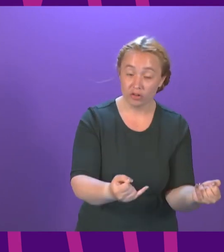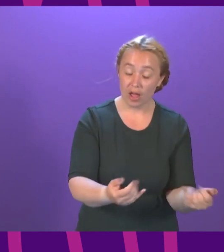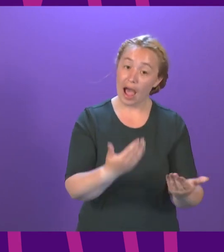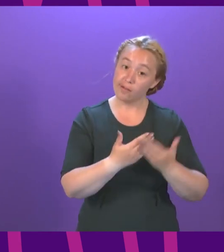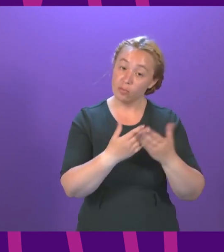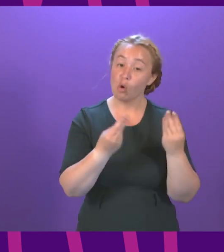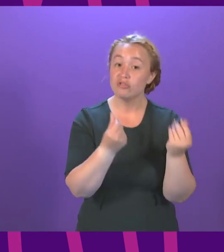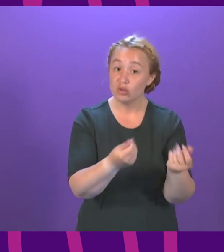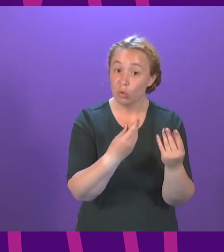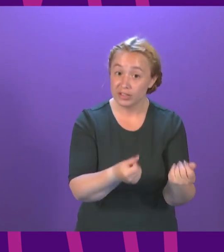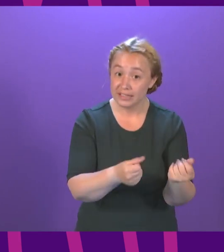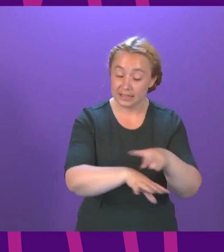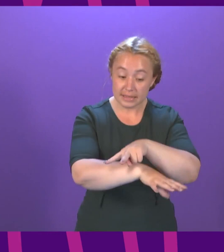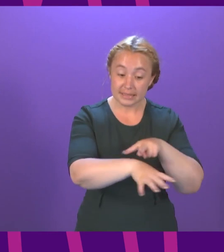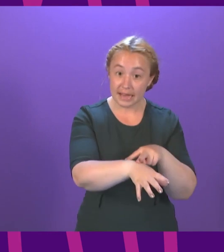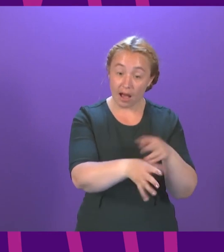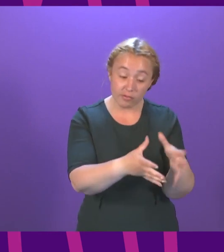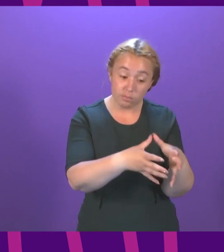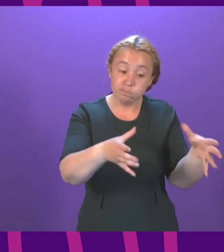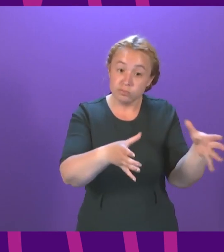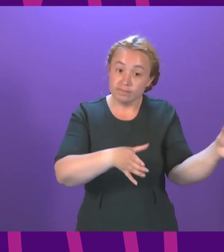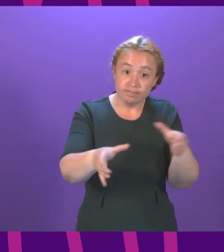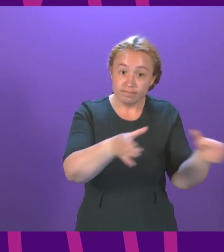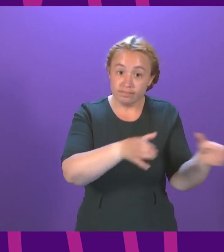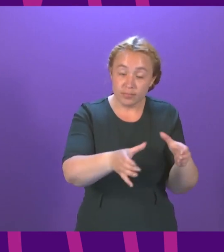are being employed to support the test and protect operation. We believe that,